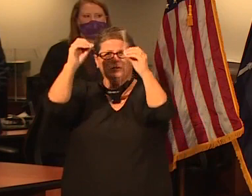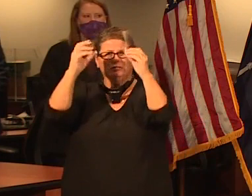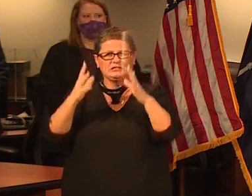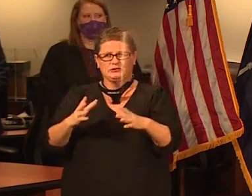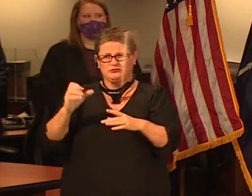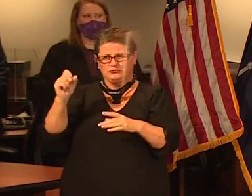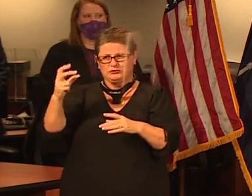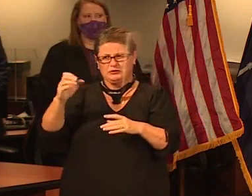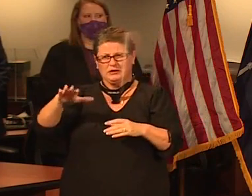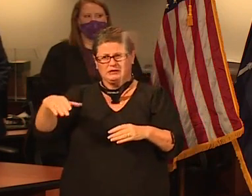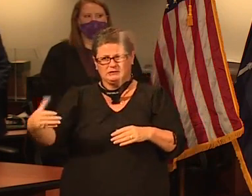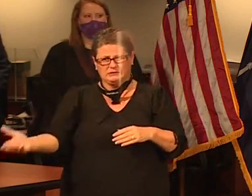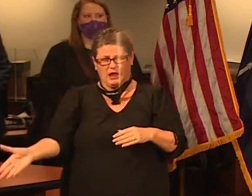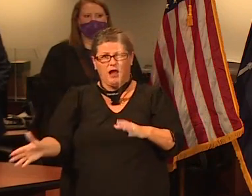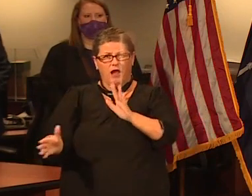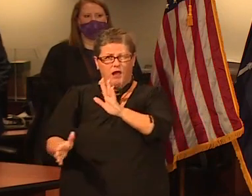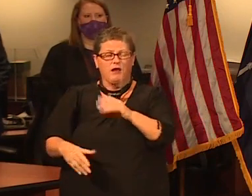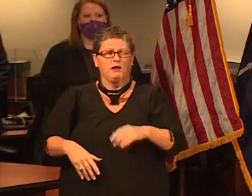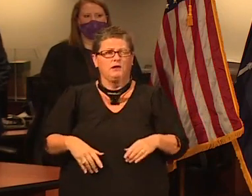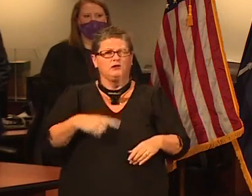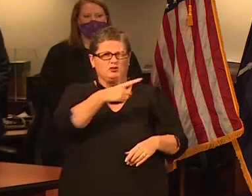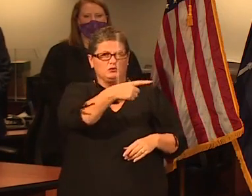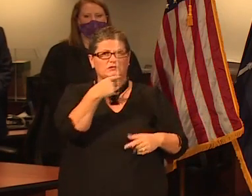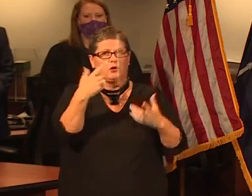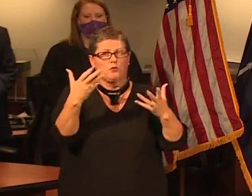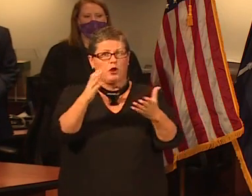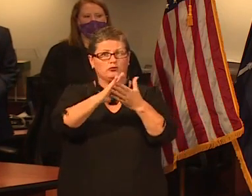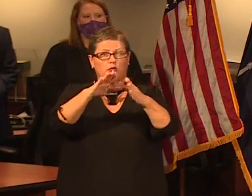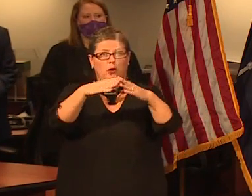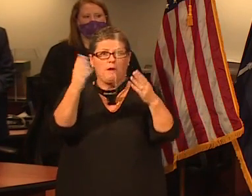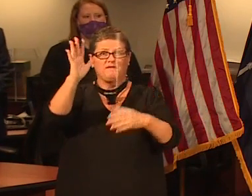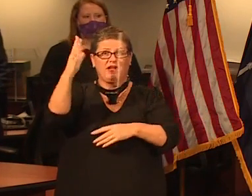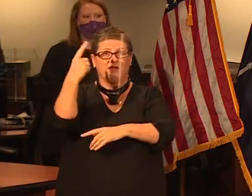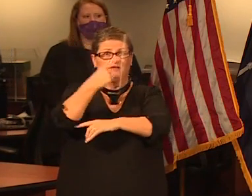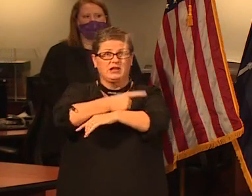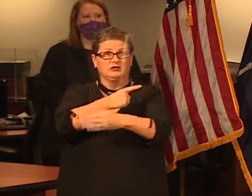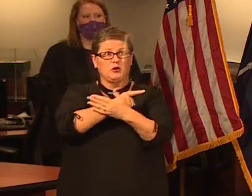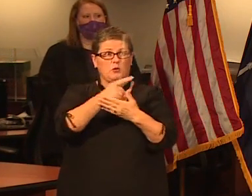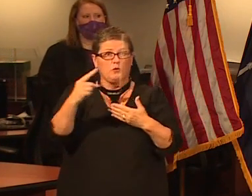YEAH, GOVERNOR, GIVEN THE DEATH OF THE 8-YEAR-OLD TEACHER, ARE YOUROID?